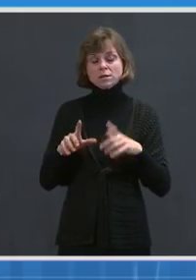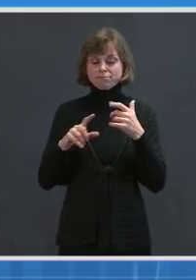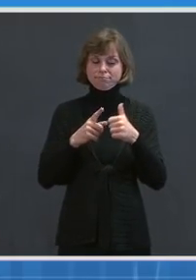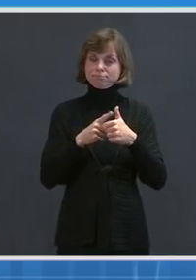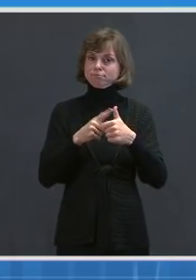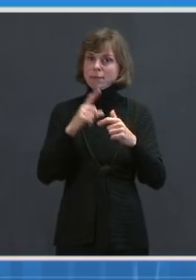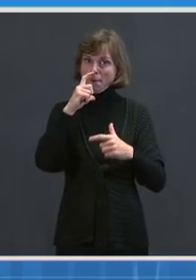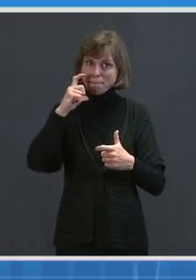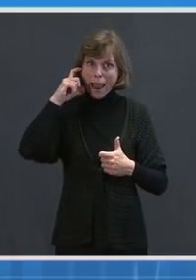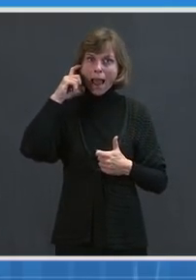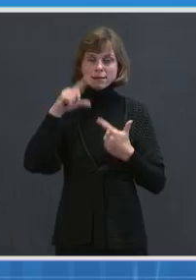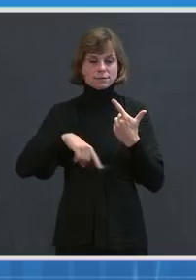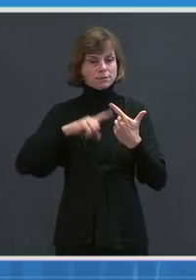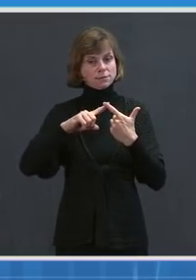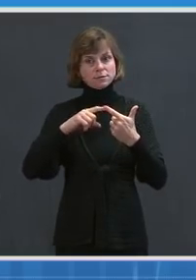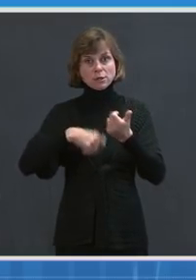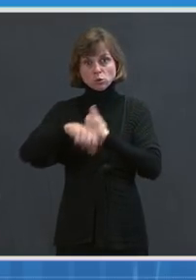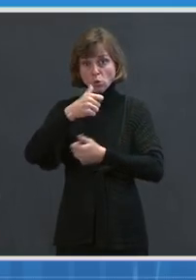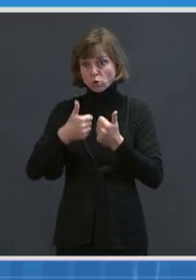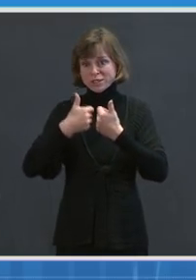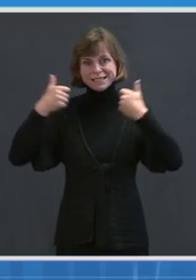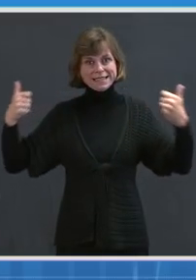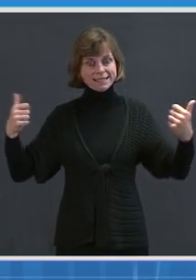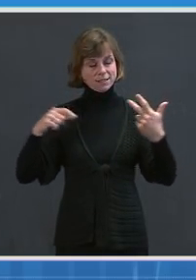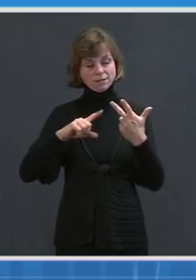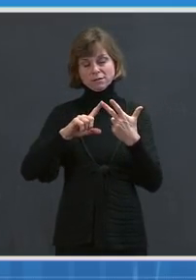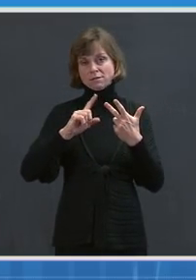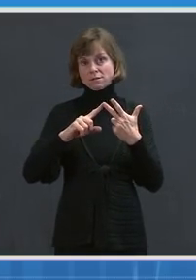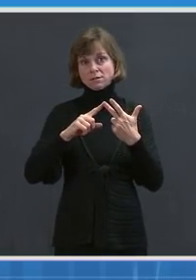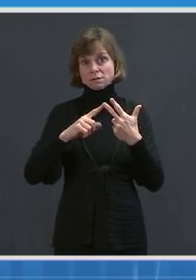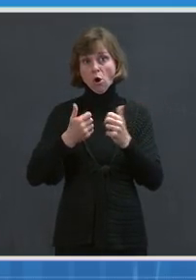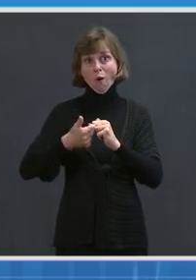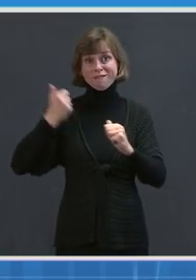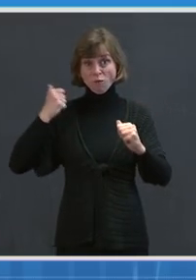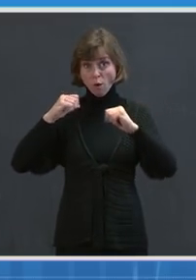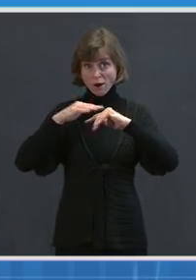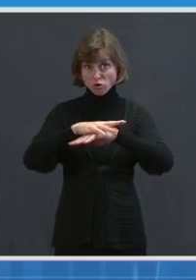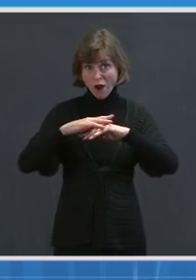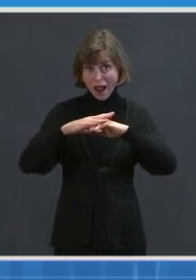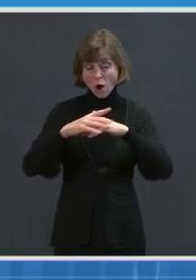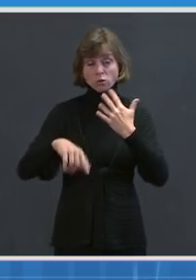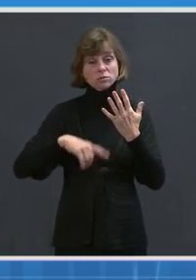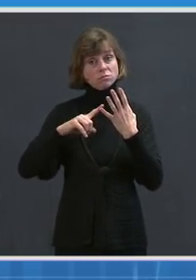avoiding congregate settings, washing hands. And on the next and final slide --